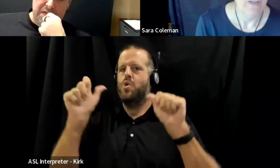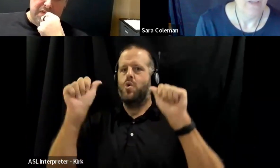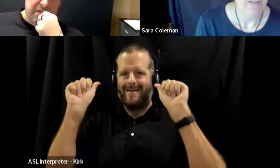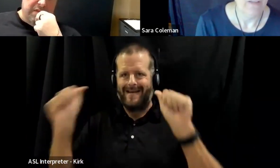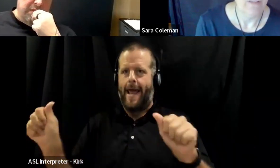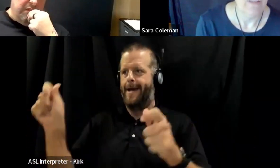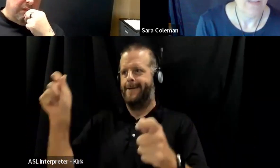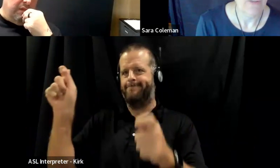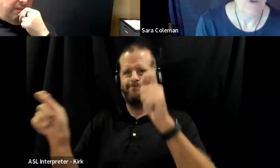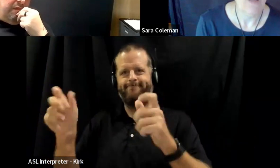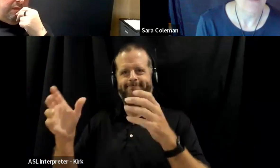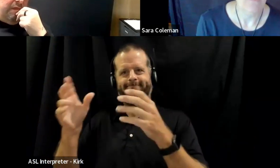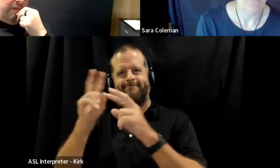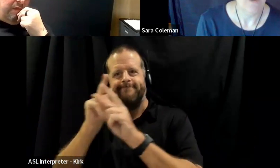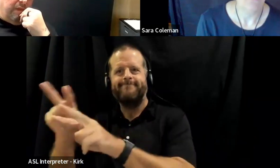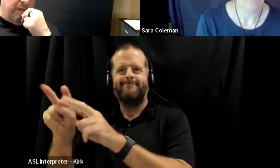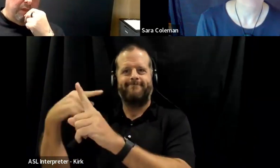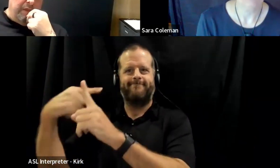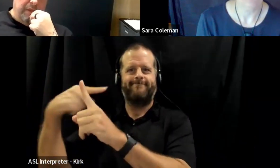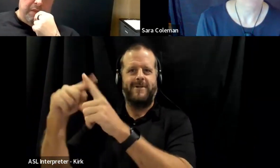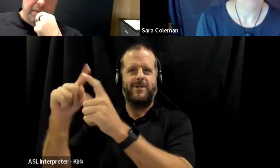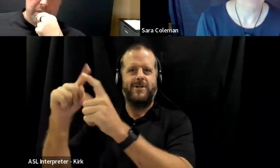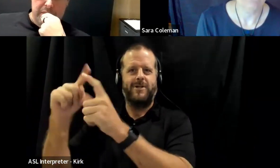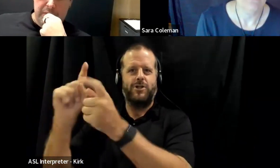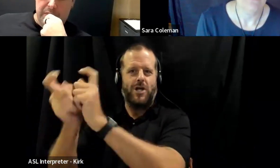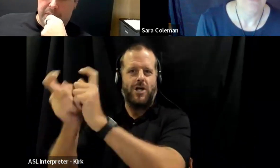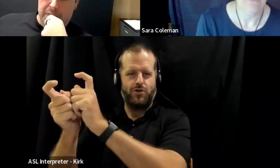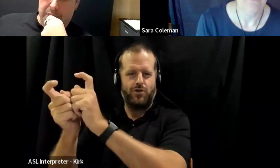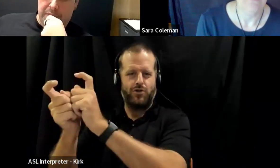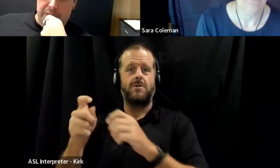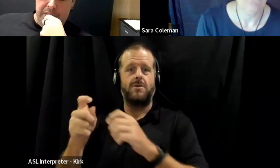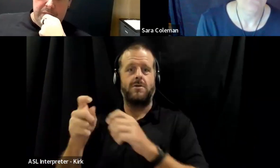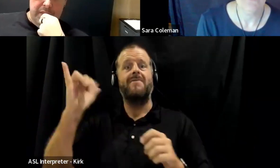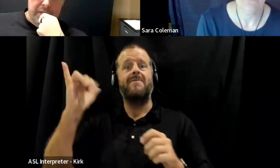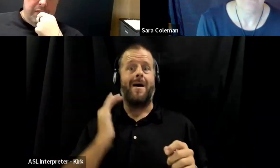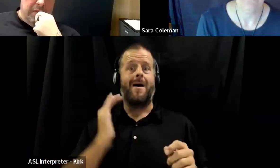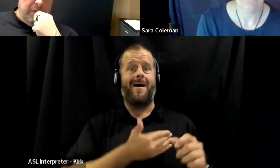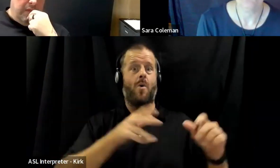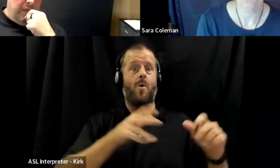And that's why our population is really a